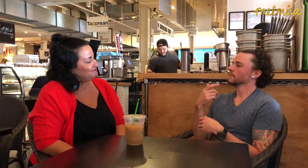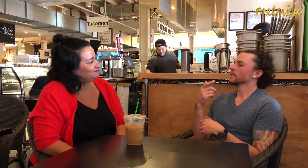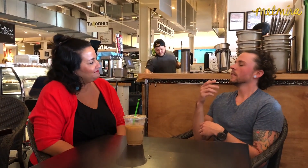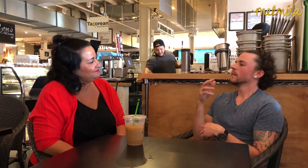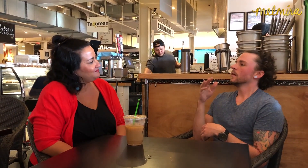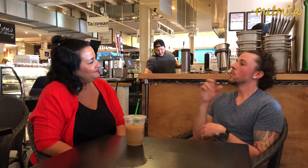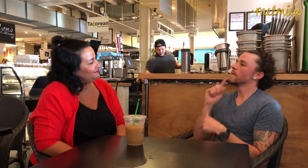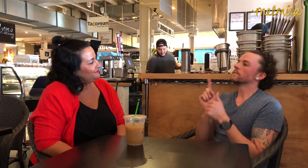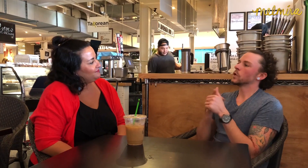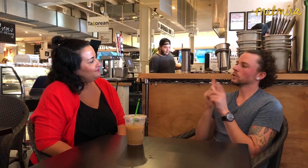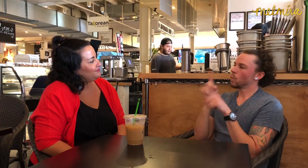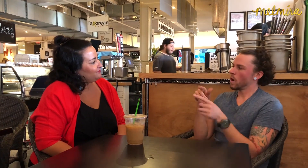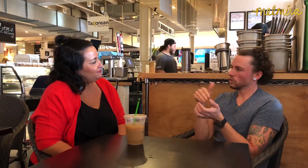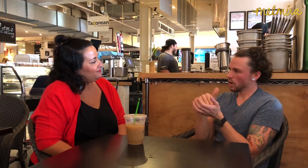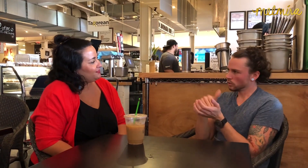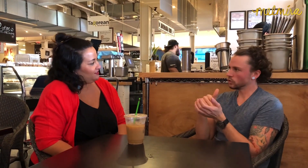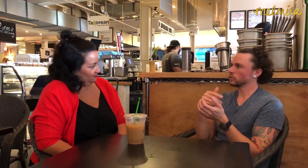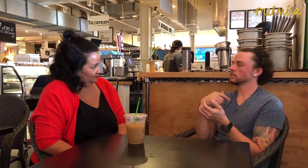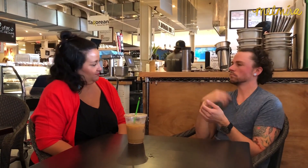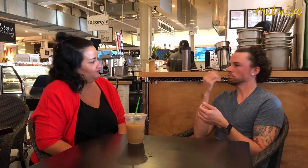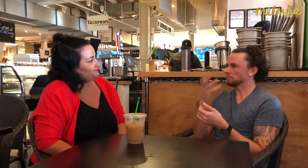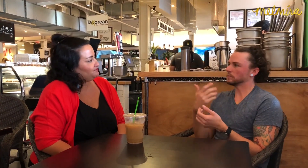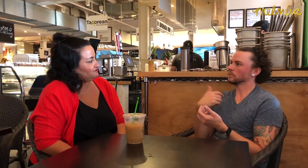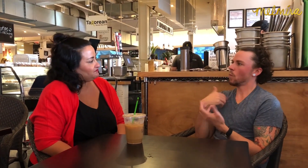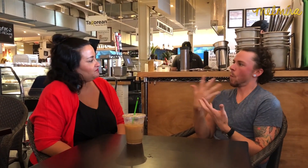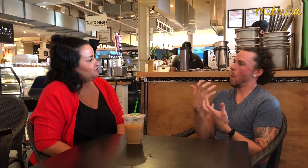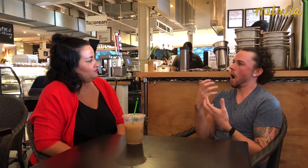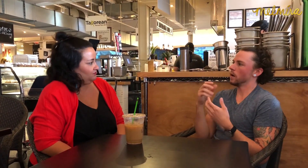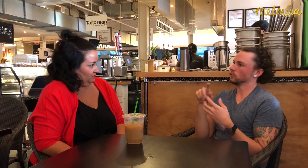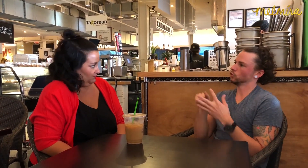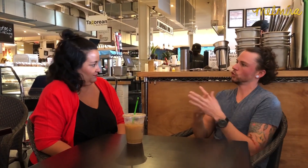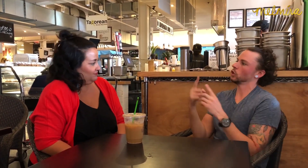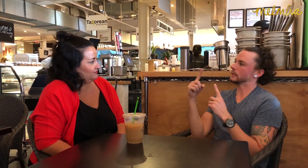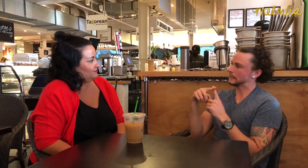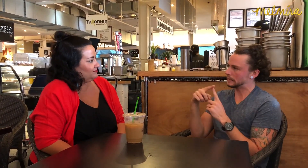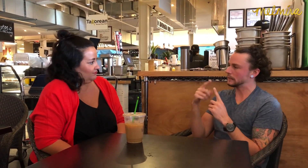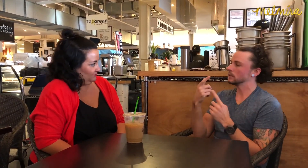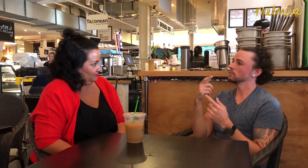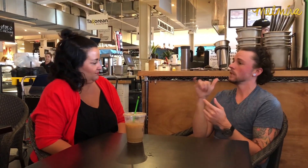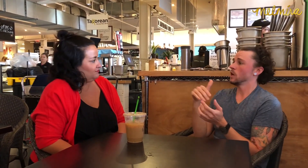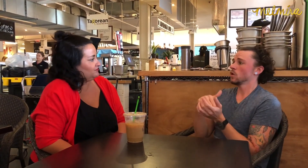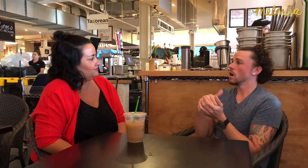When I first went to the doctor, I said I wanted to start the "T" treatment.